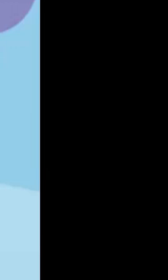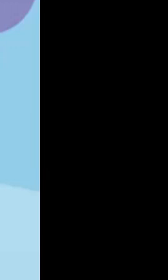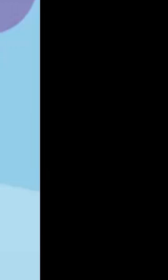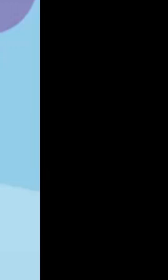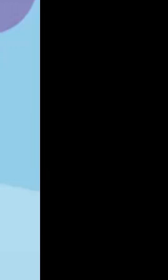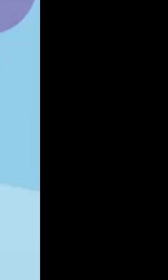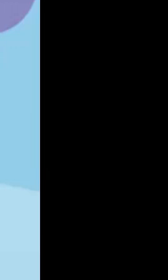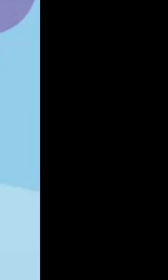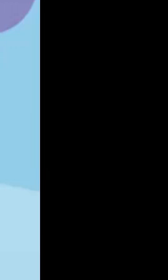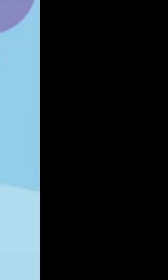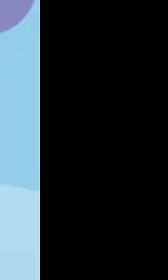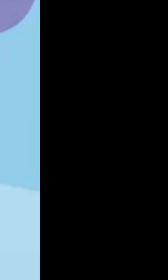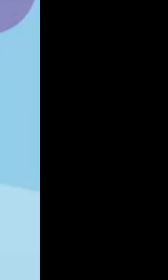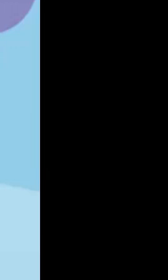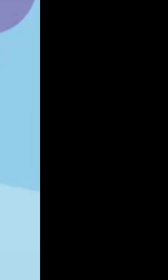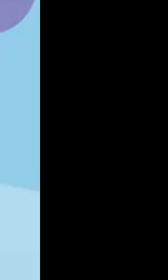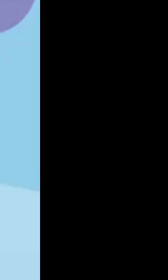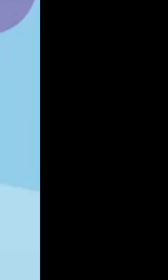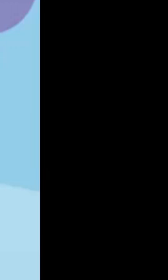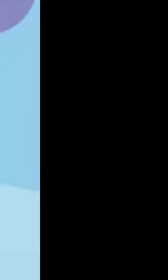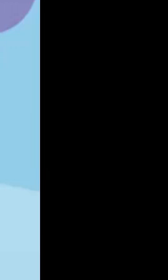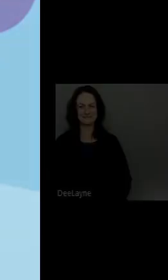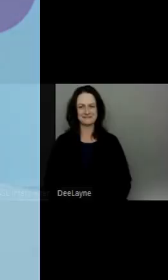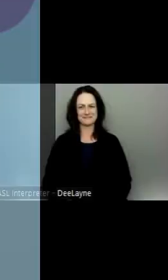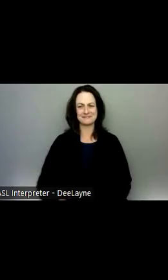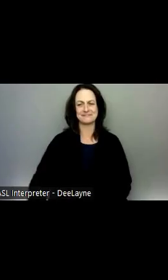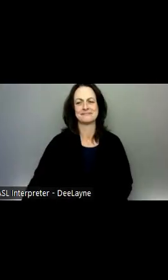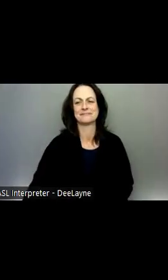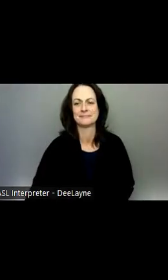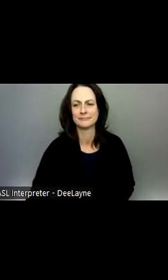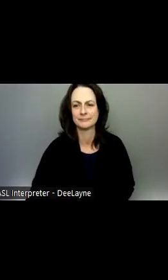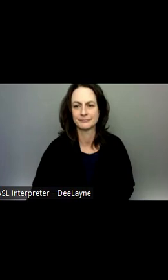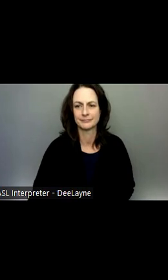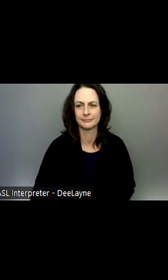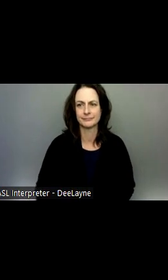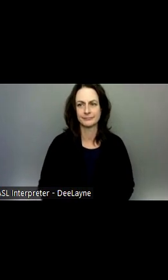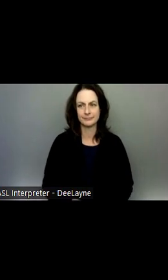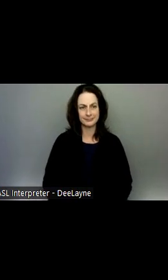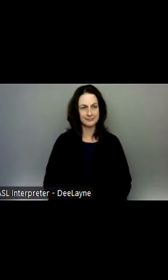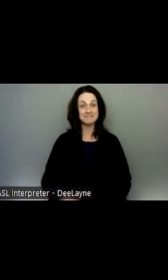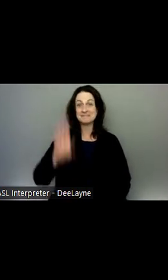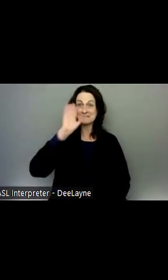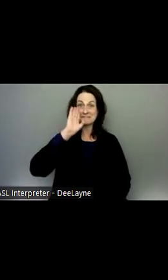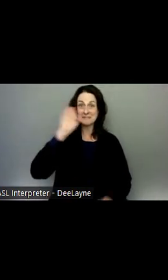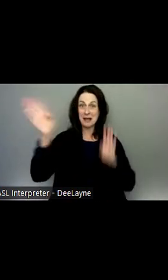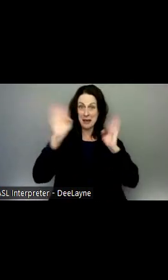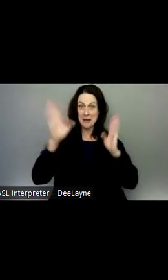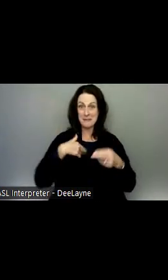Tuesday, October 22, 2024. Hello everyone. My name's Hannah Goodwin